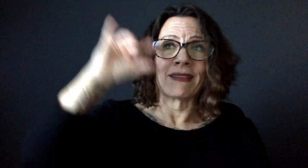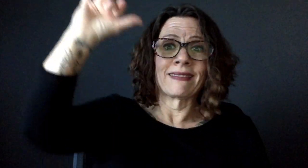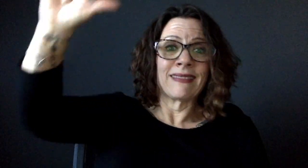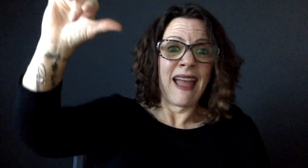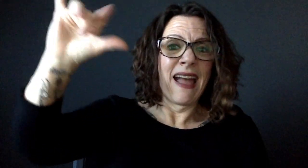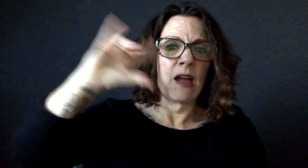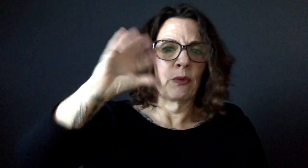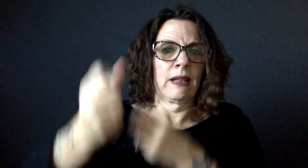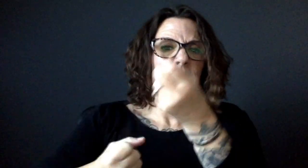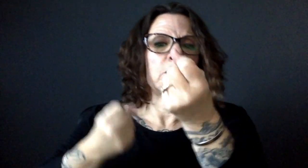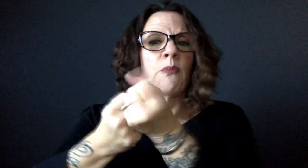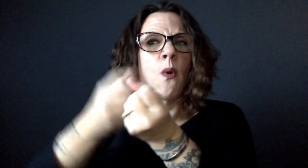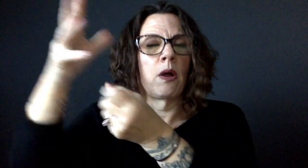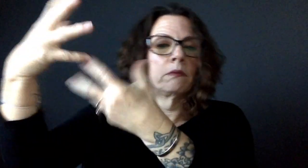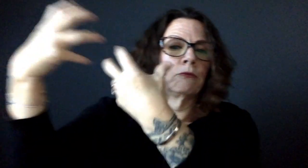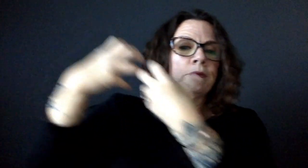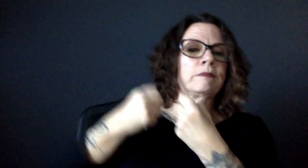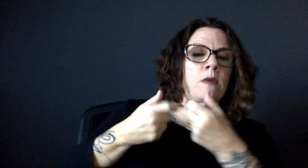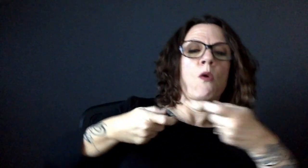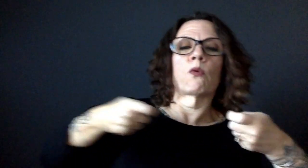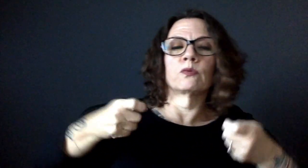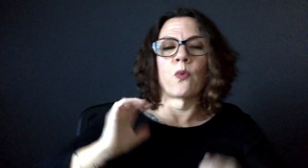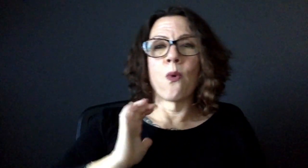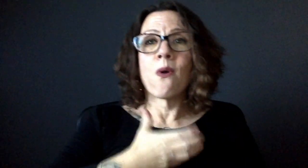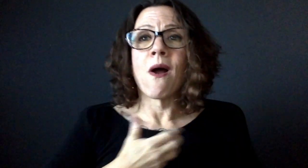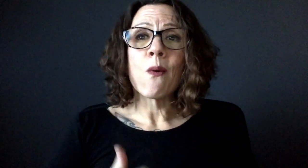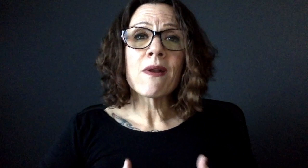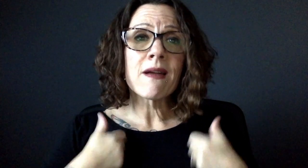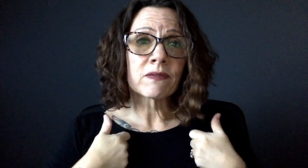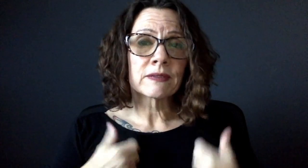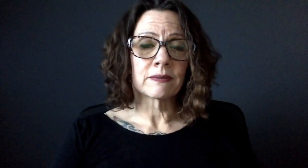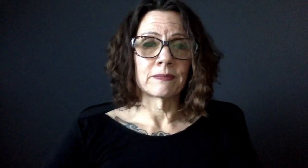which inevitably then extends its control further over our lives.